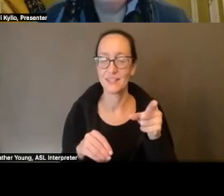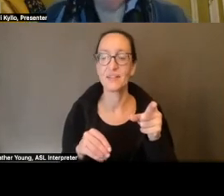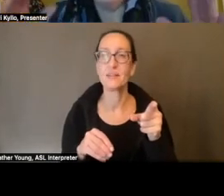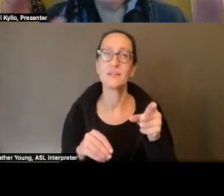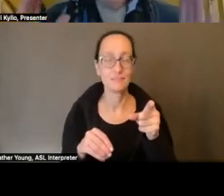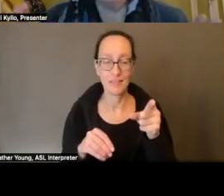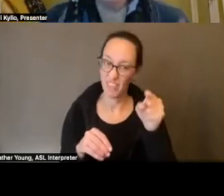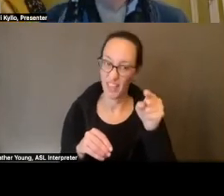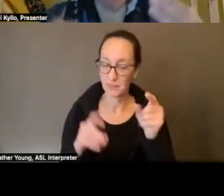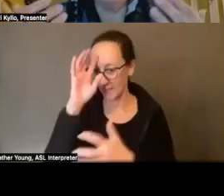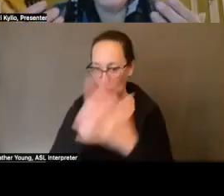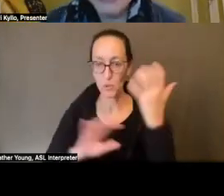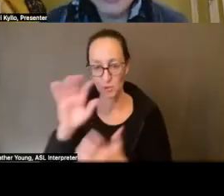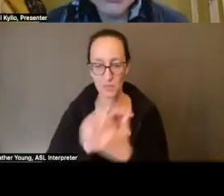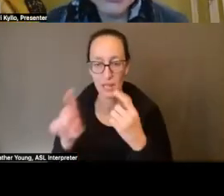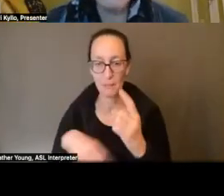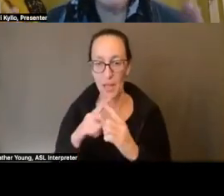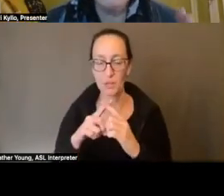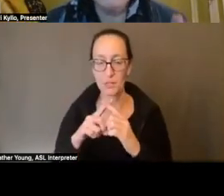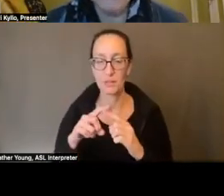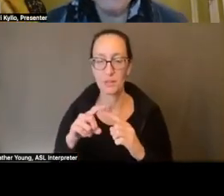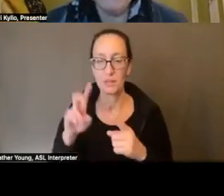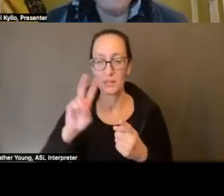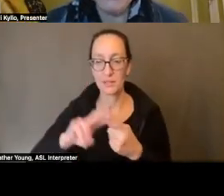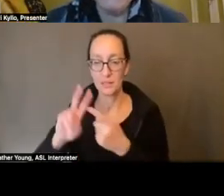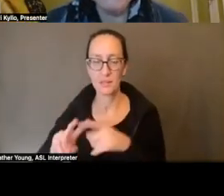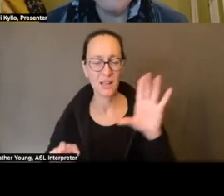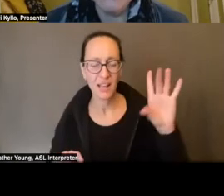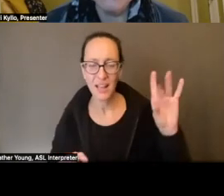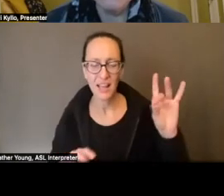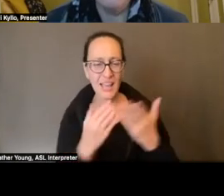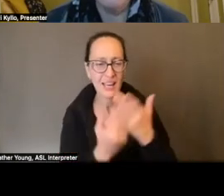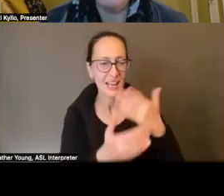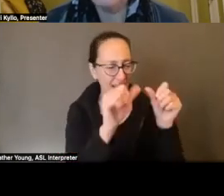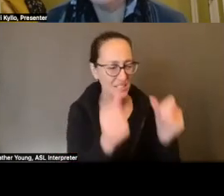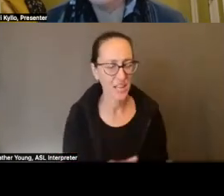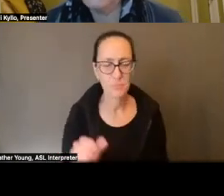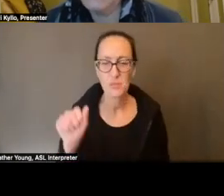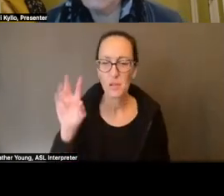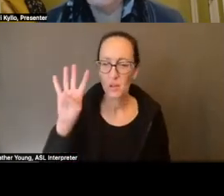The finite system of eight handshapes, four placements for vowels, the eight handshapes for consonants,